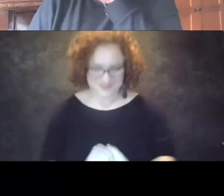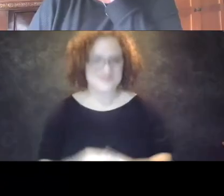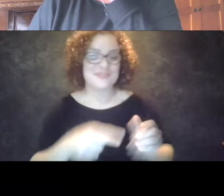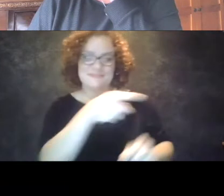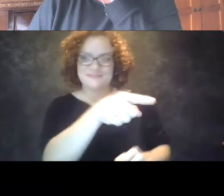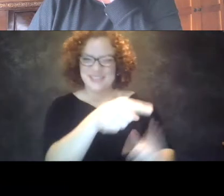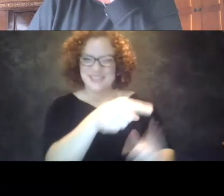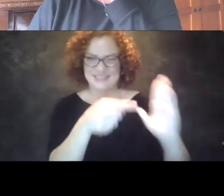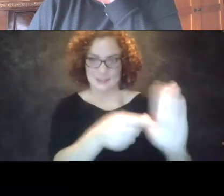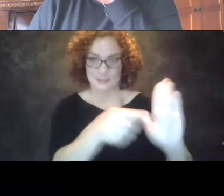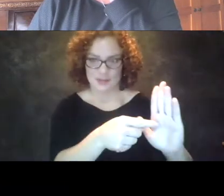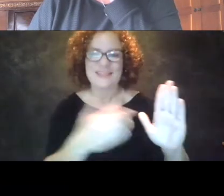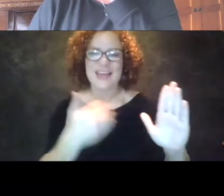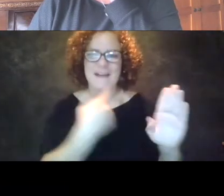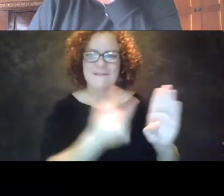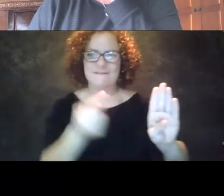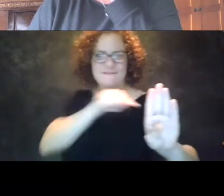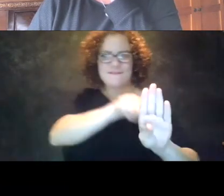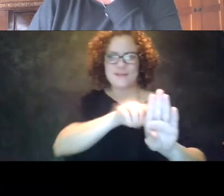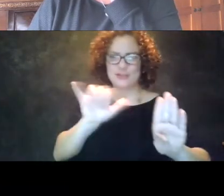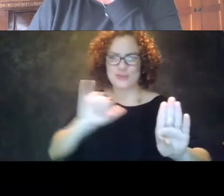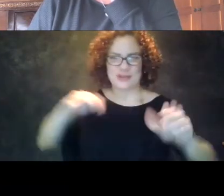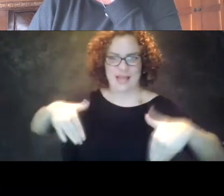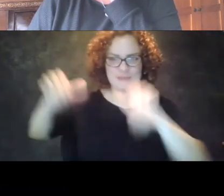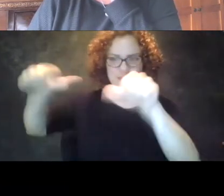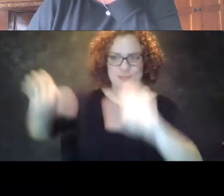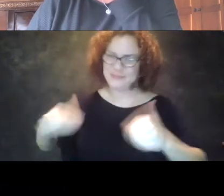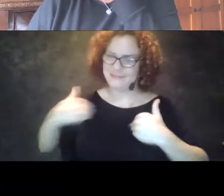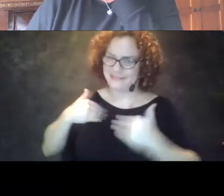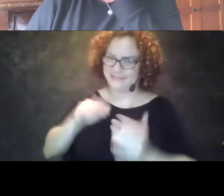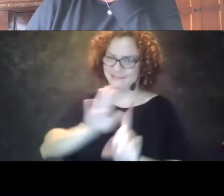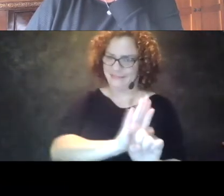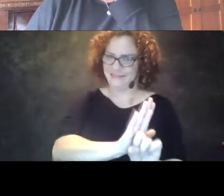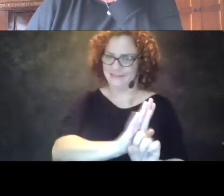to it. And I didn't post that it has a lot of his medical information. But this was developed